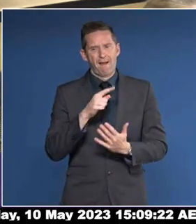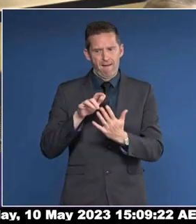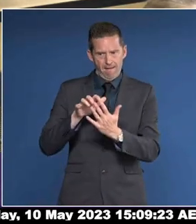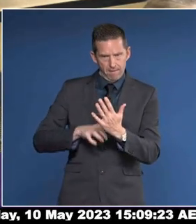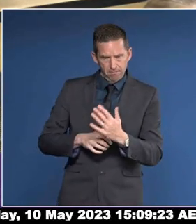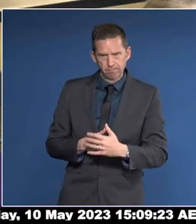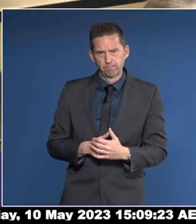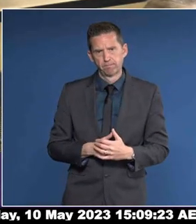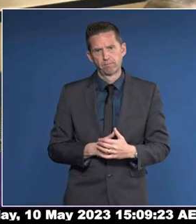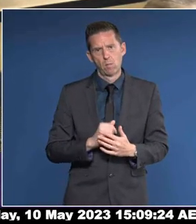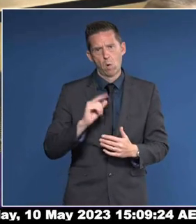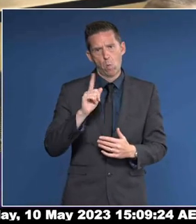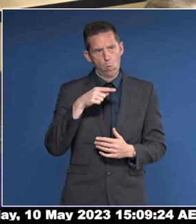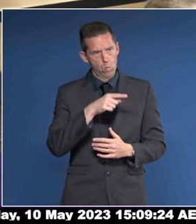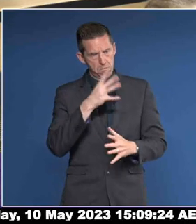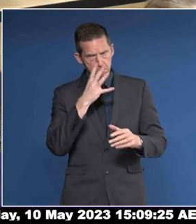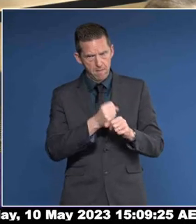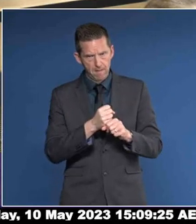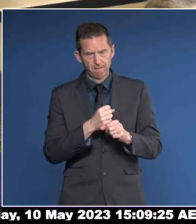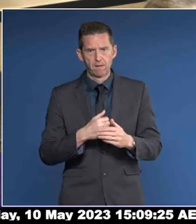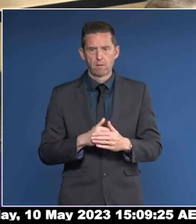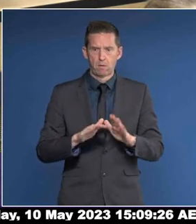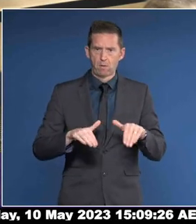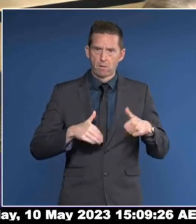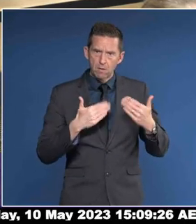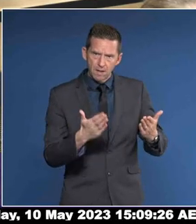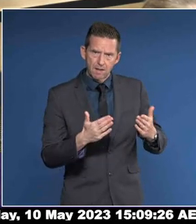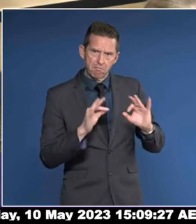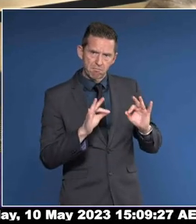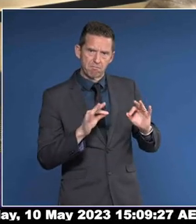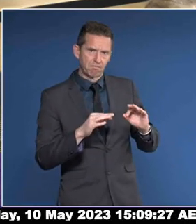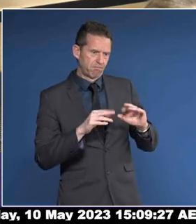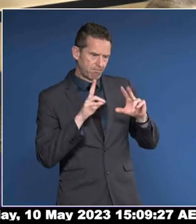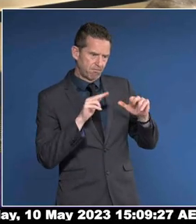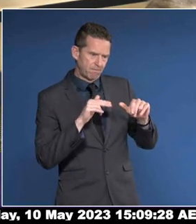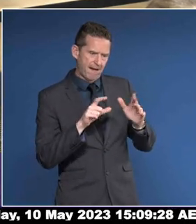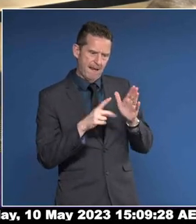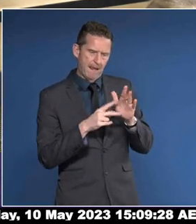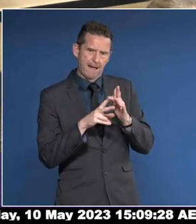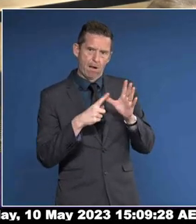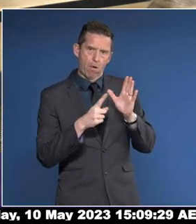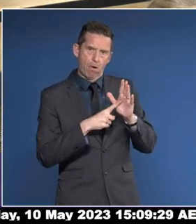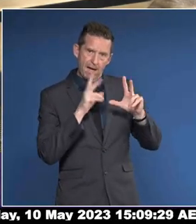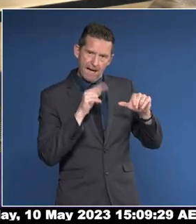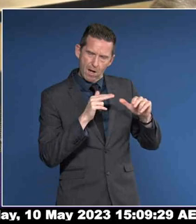knowledge, you believe that provision of clinical care to Kaleb and Jonathon was of a high quality. MR TRACEY: Yes.